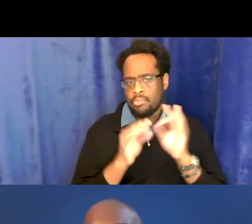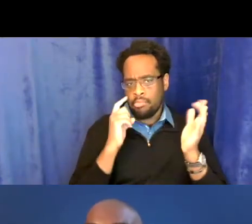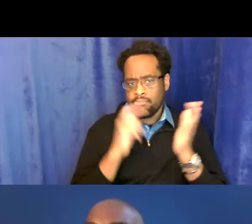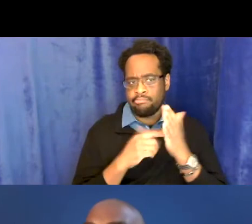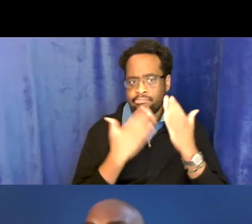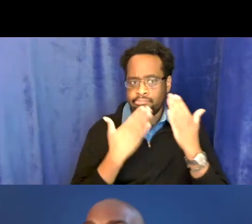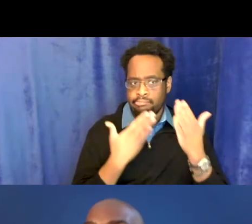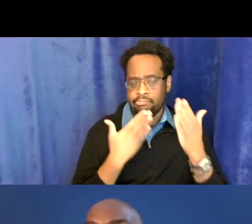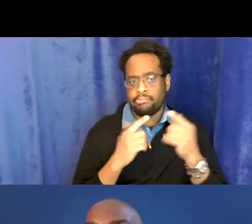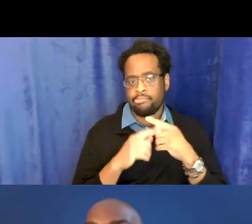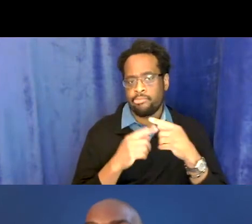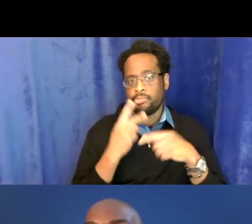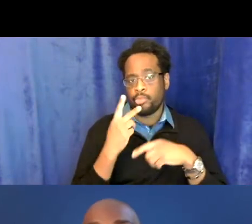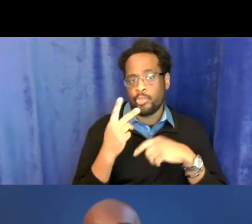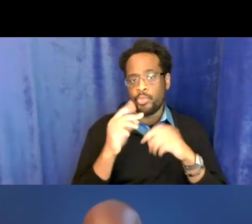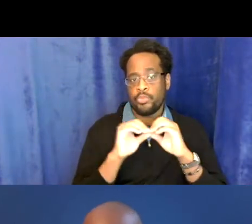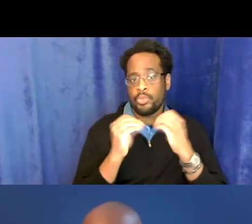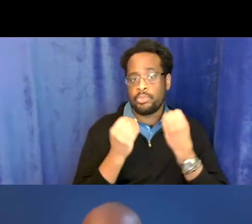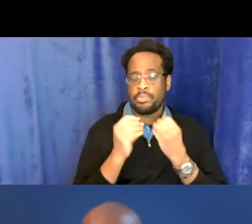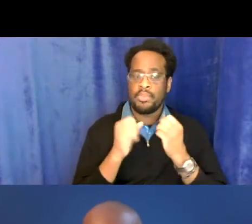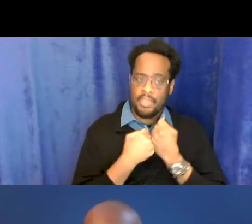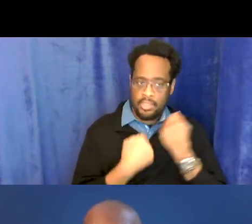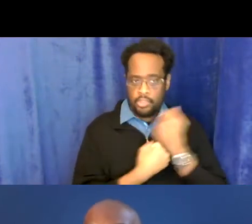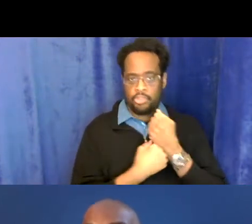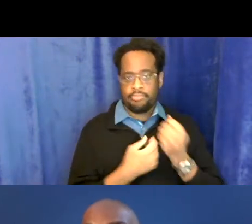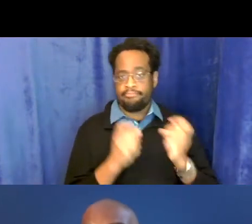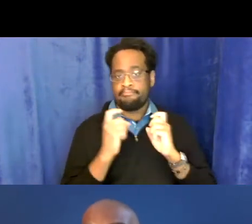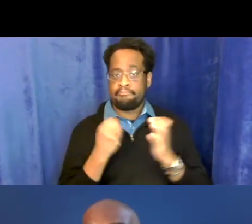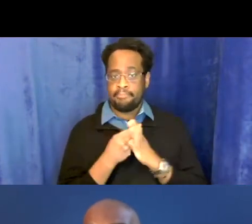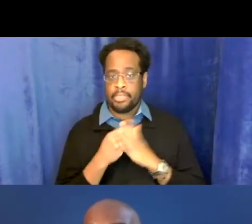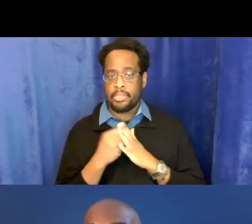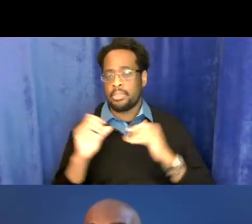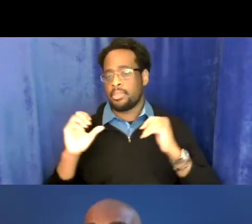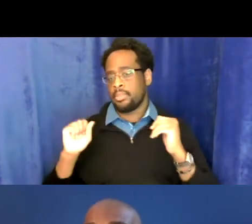i think it's really important to recognize and thank um two organizations that really